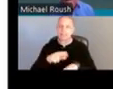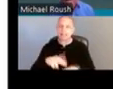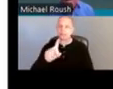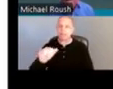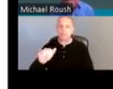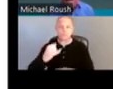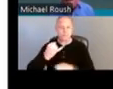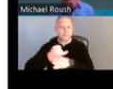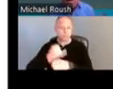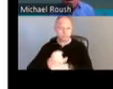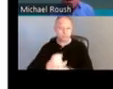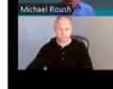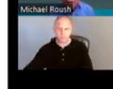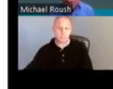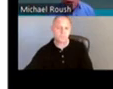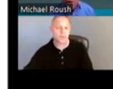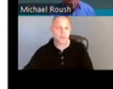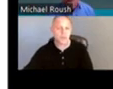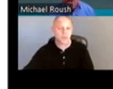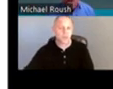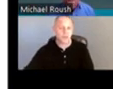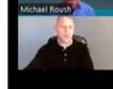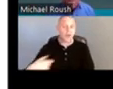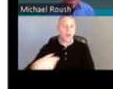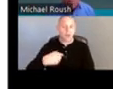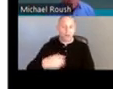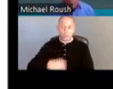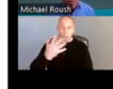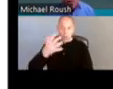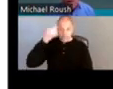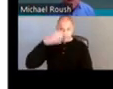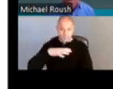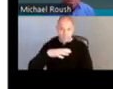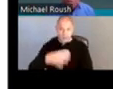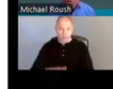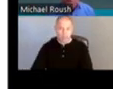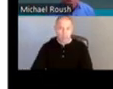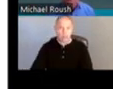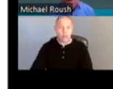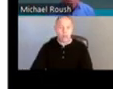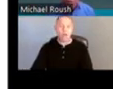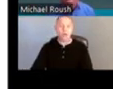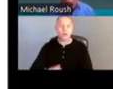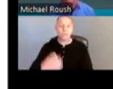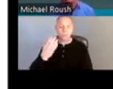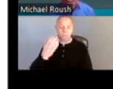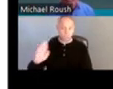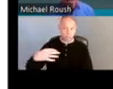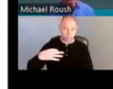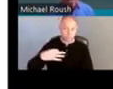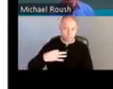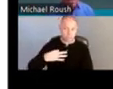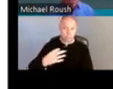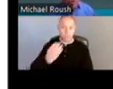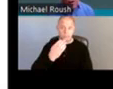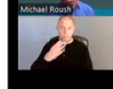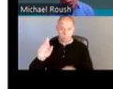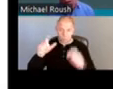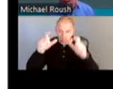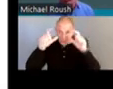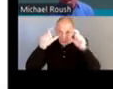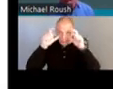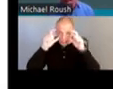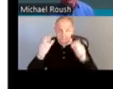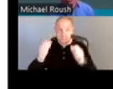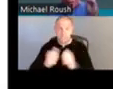I'm a white male wearing a blue shirt with blue-rim glasses and brown hair with a little